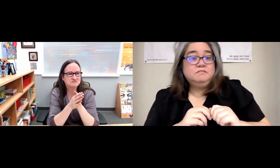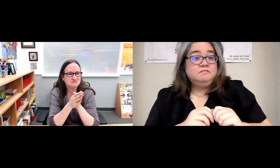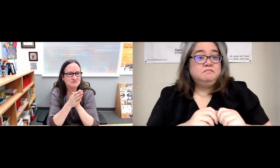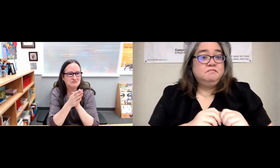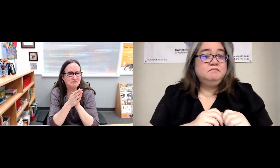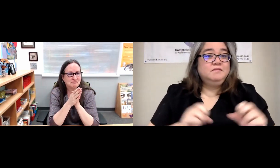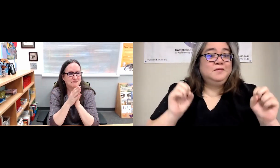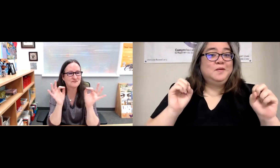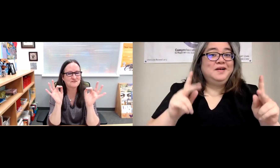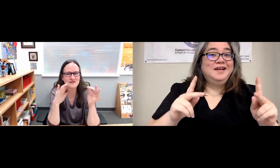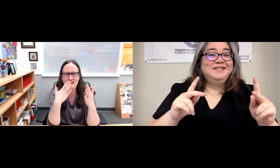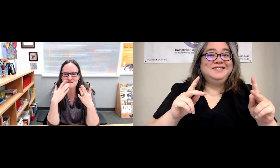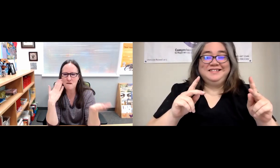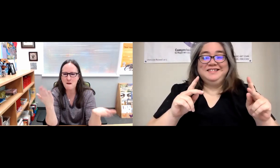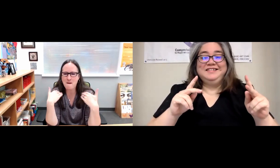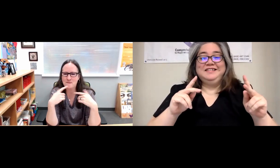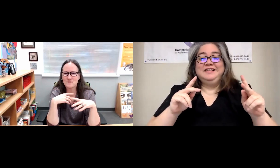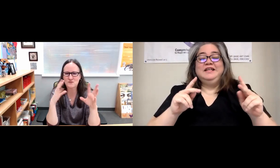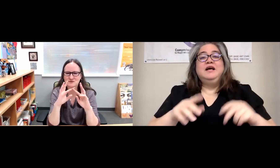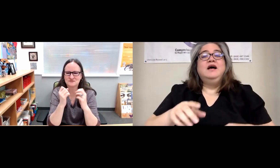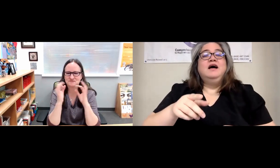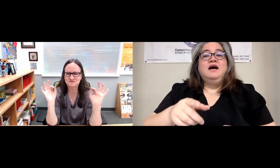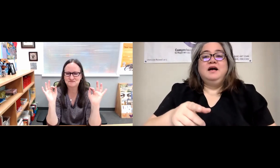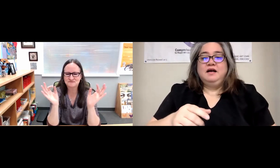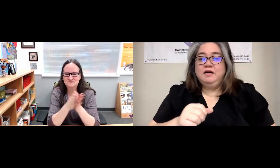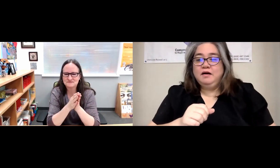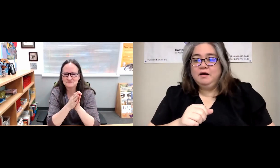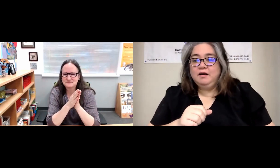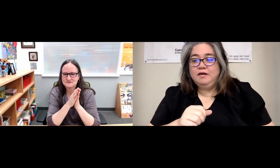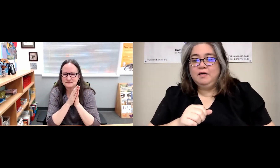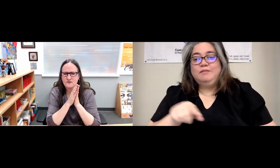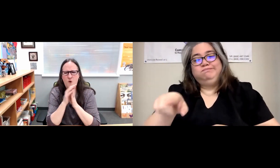Okay. You're very good. So thank you so very much for coming to this workshop.